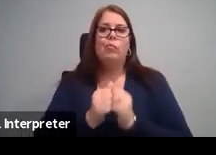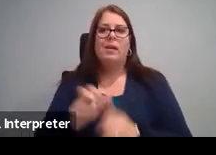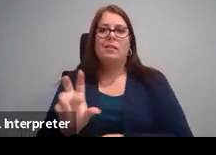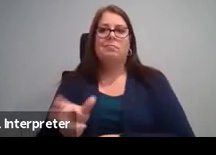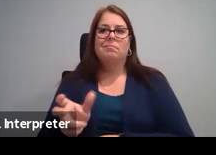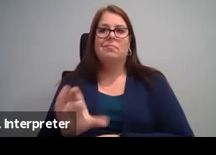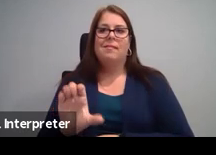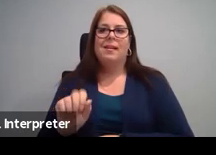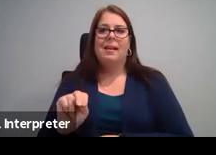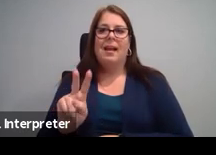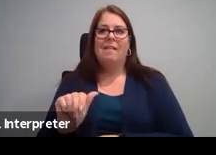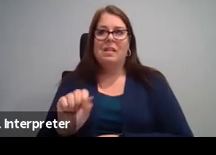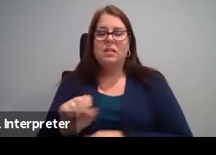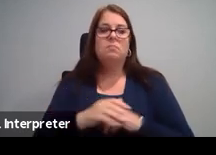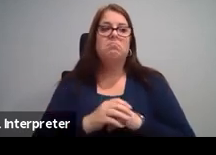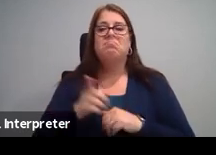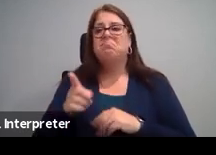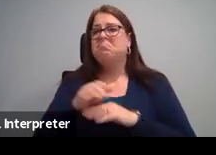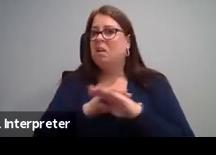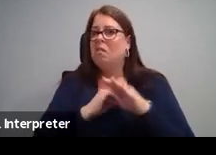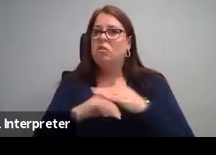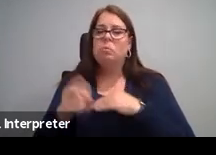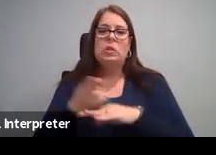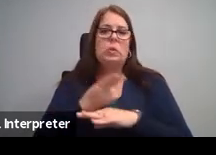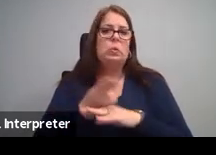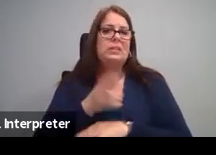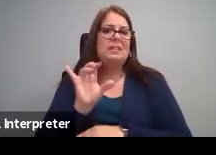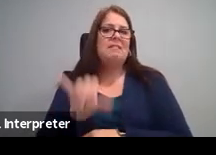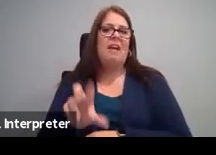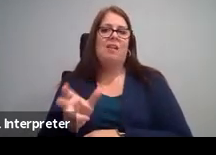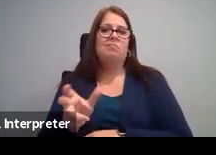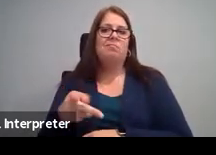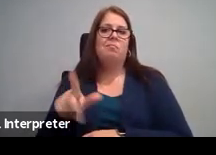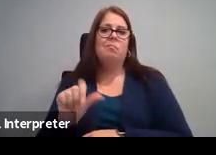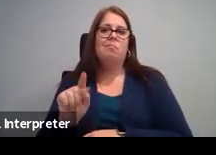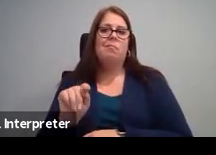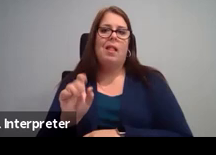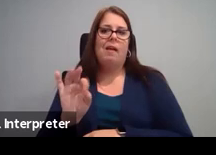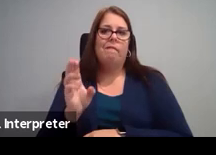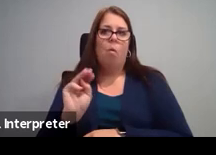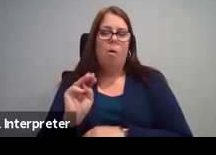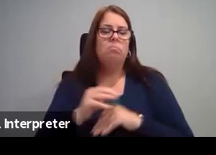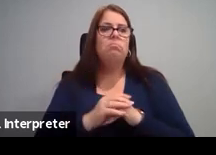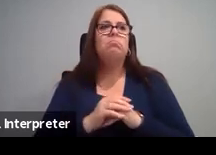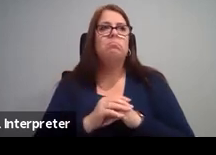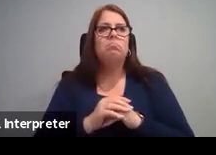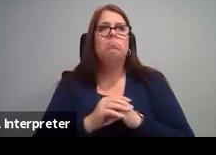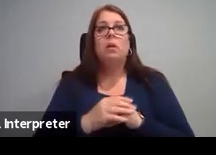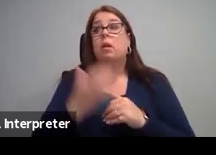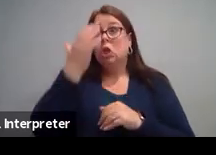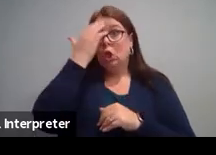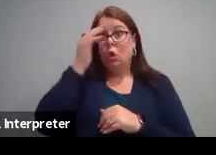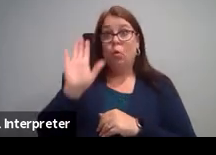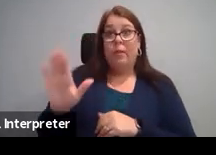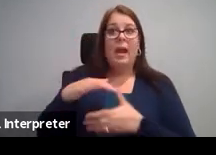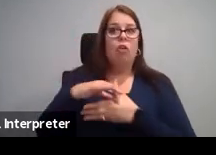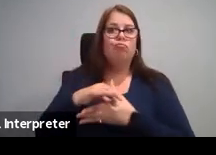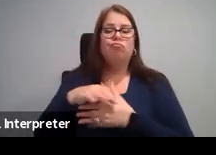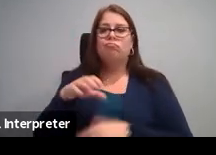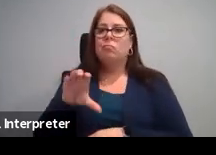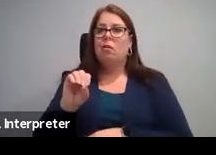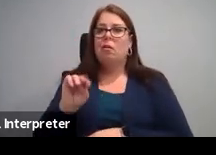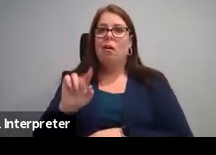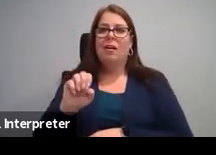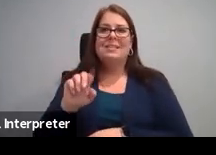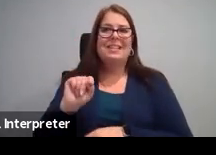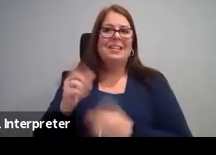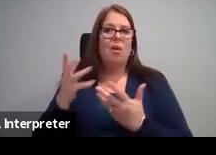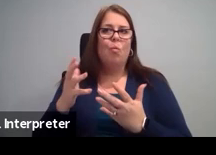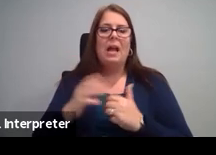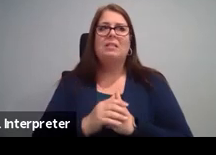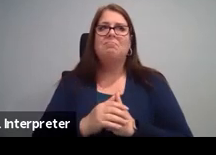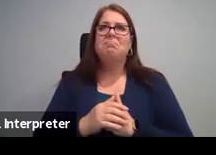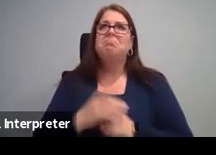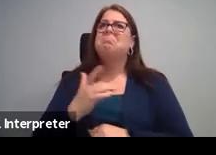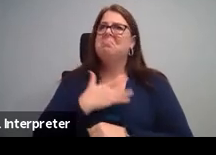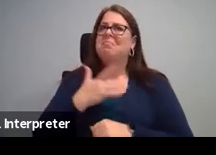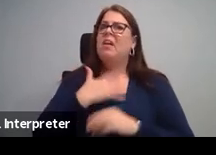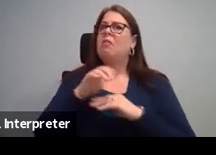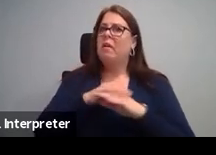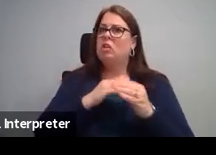Laurie Arnold: Were comfortable using the canvas platform. Who knew their content or somehow you know they were they were elite a point of contact for me and I knew that I felt comfortable that they would be able to do this and